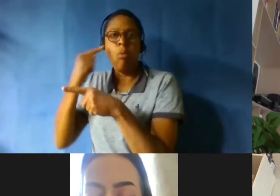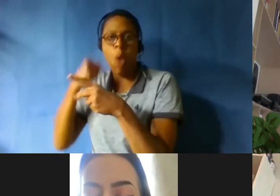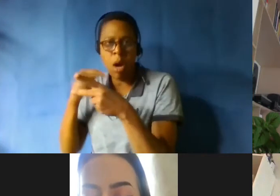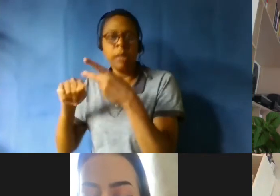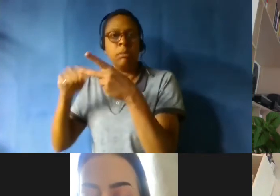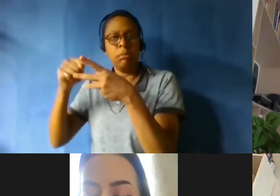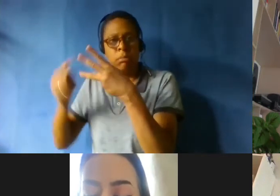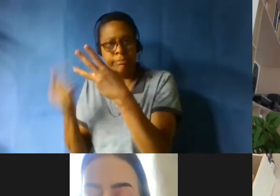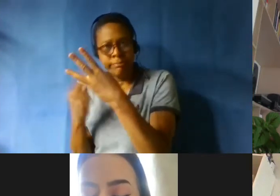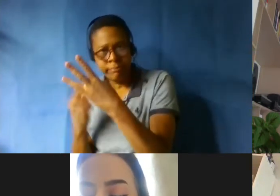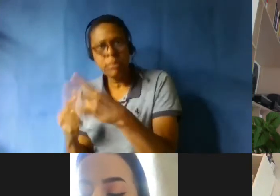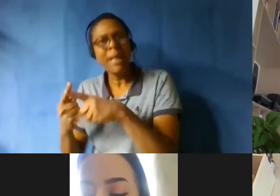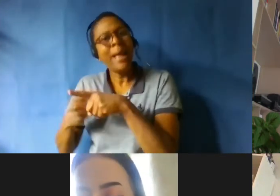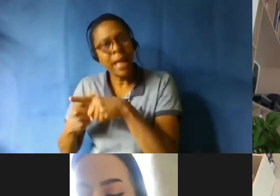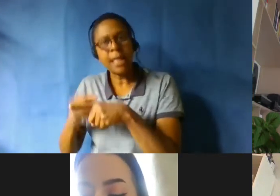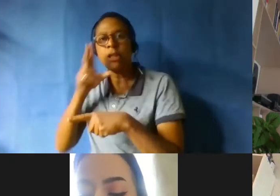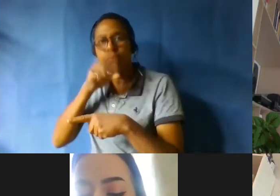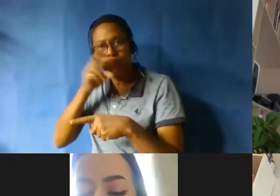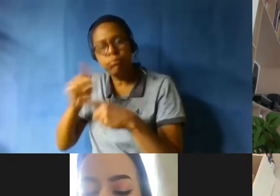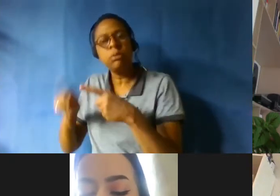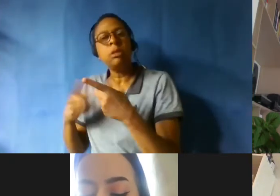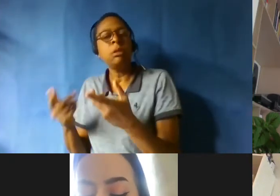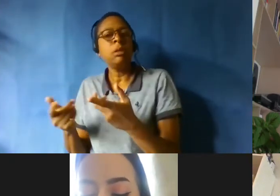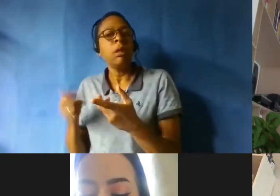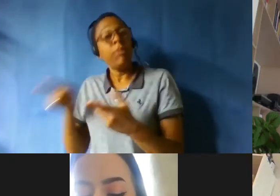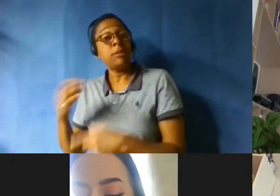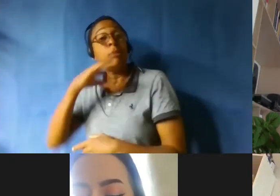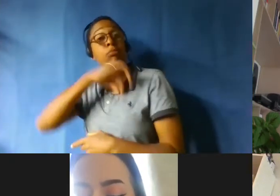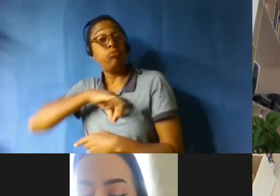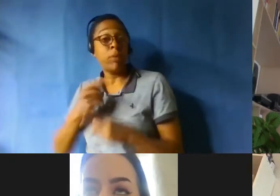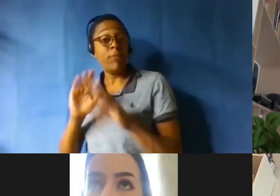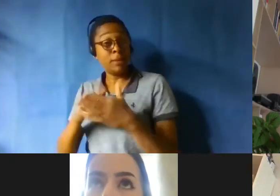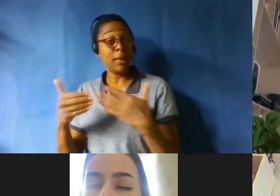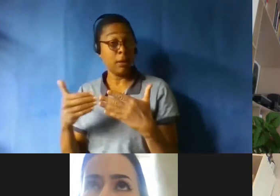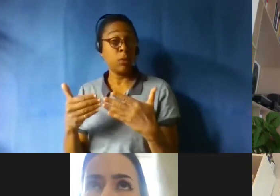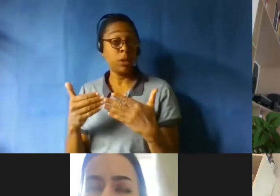privileged language that is spoken by